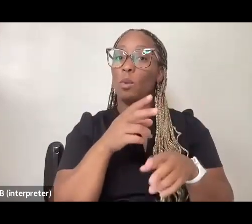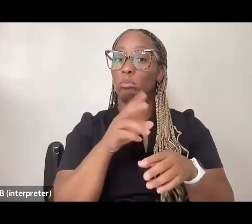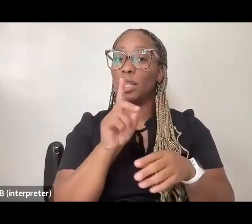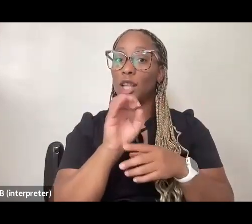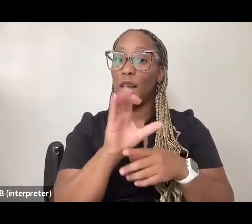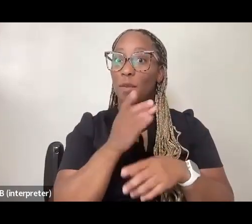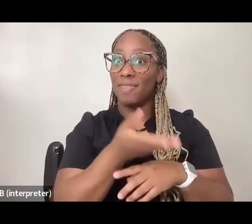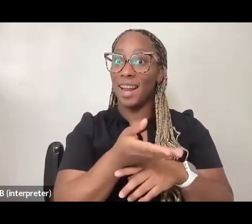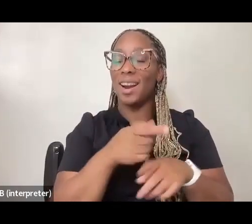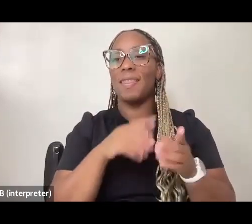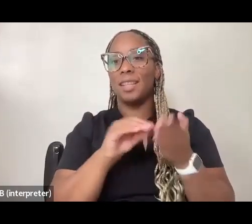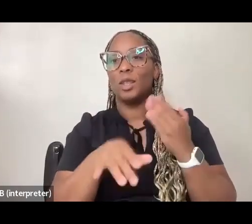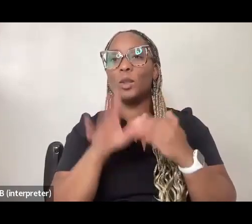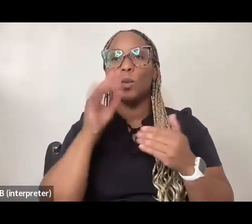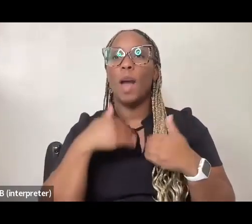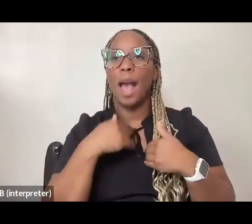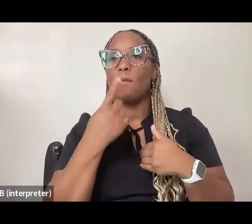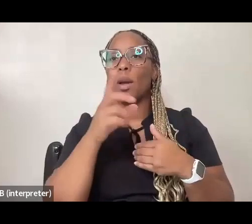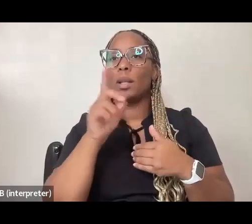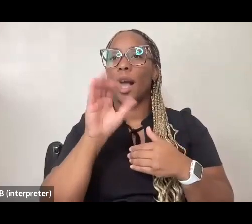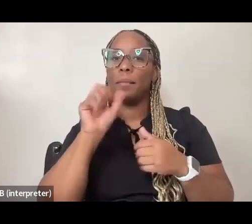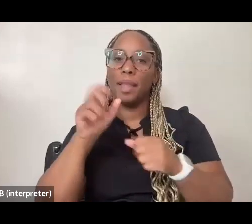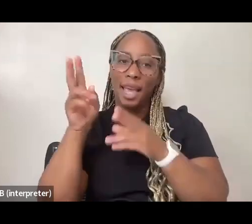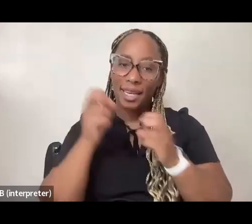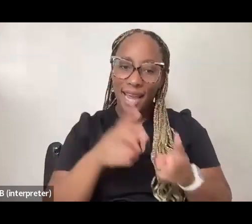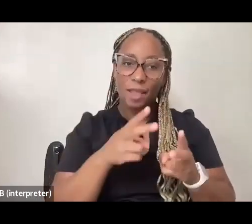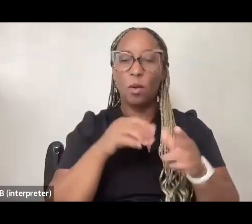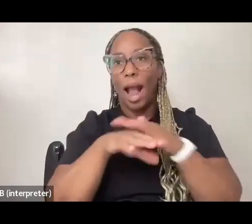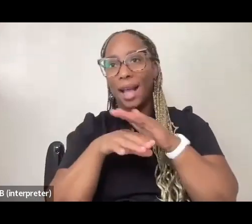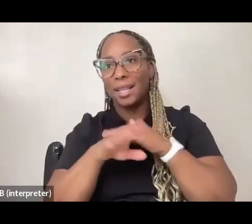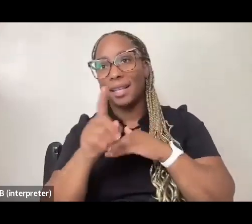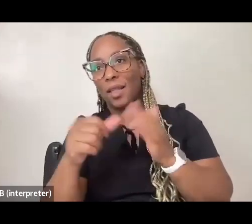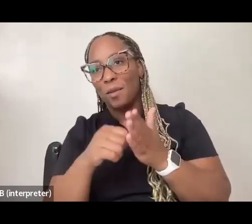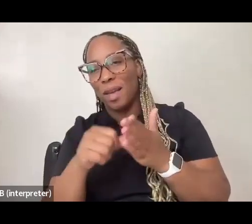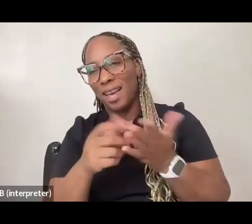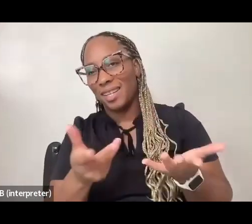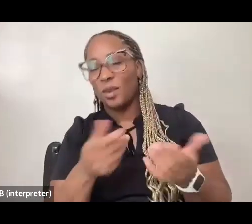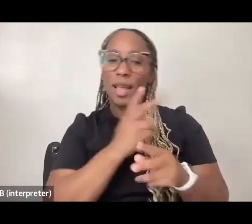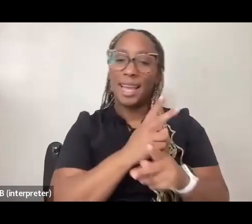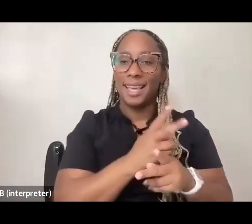Then the students will have a downloadable document they can access on the page or download and keep.